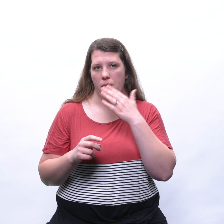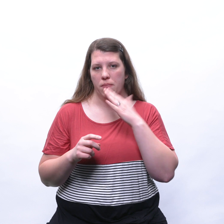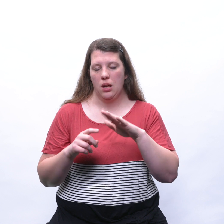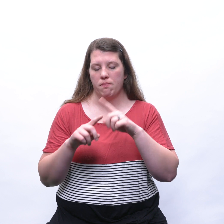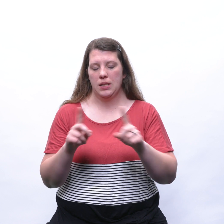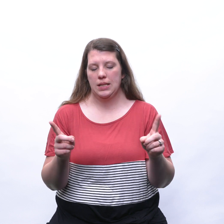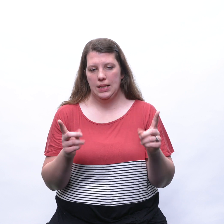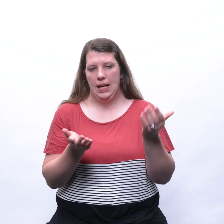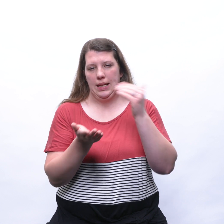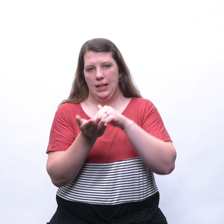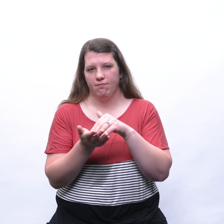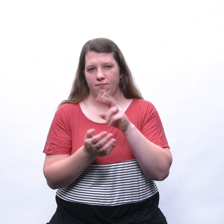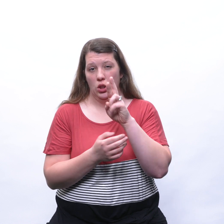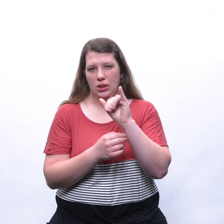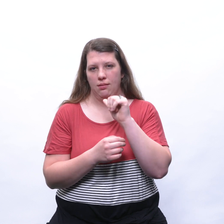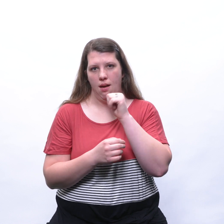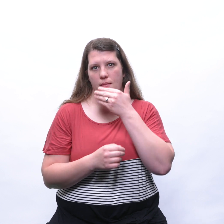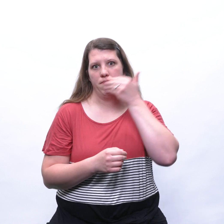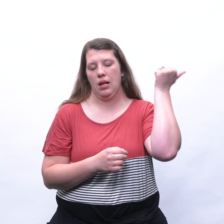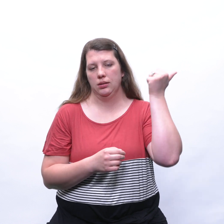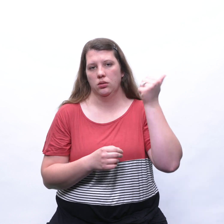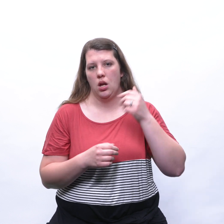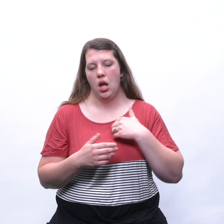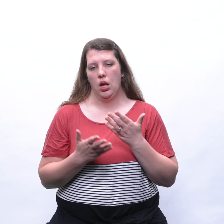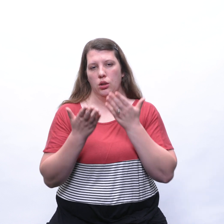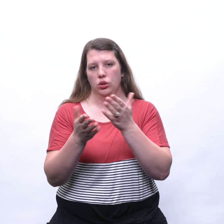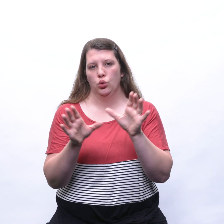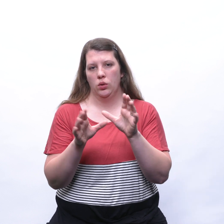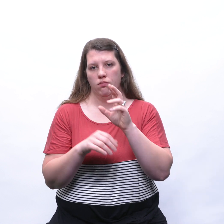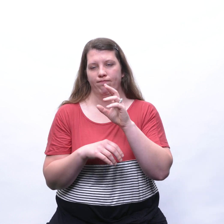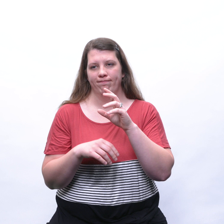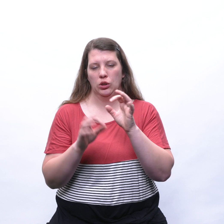they pulled in a video remote interpreter-VRI. It is not the best.